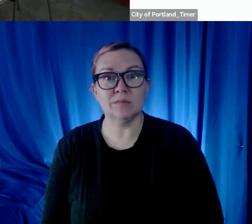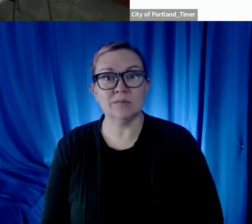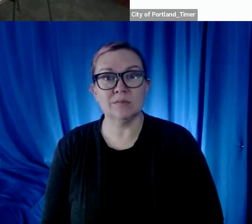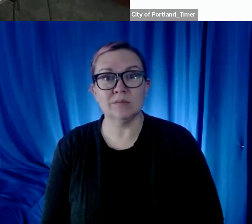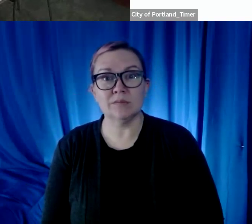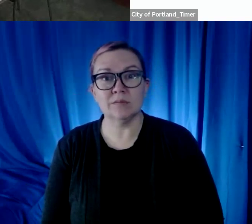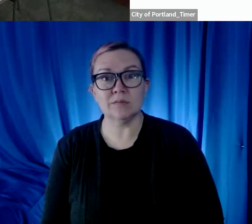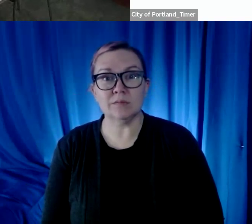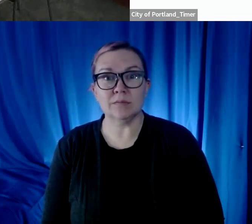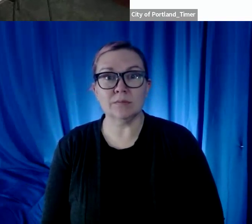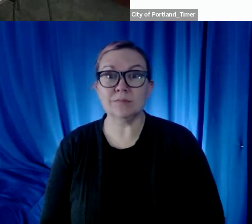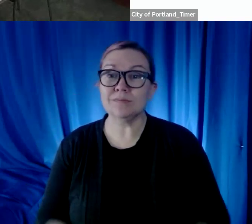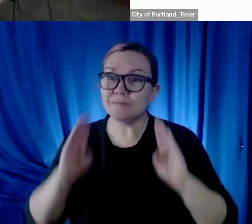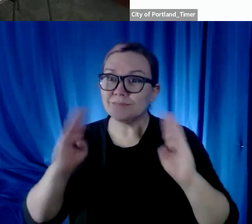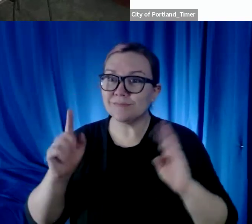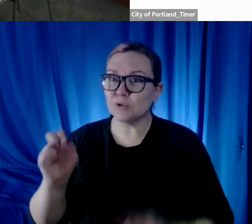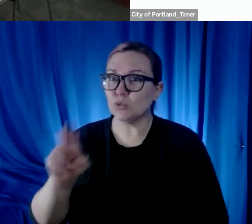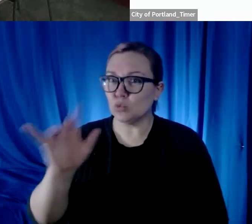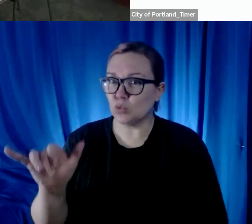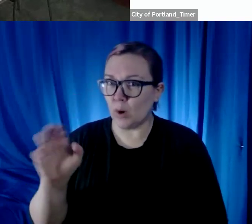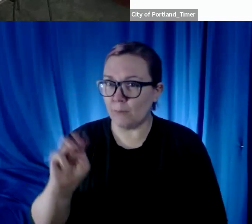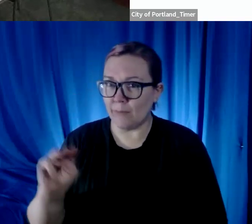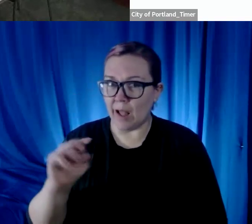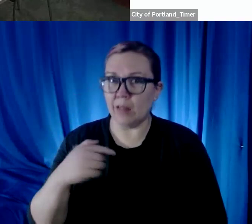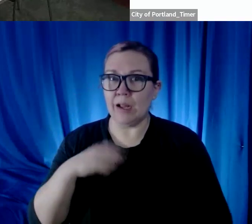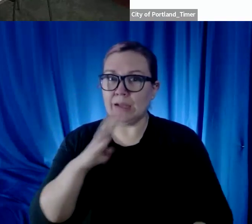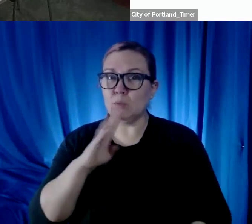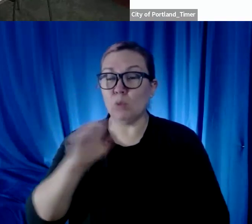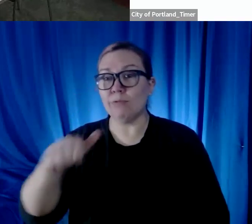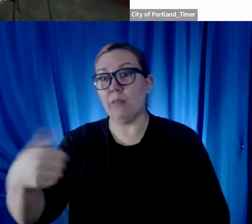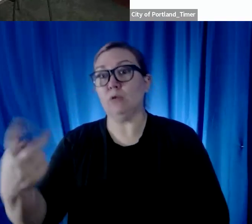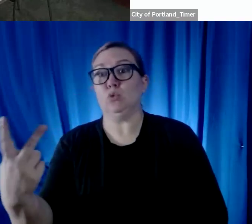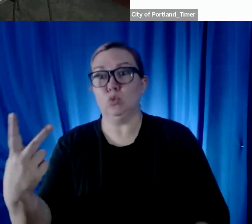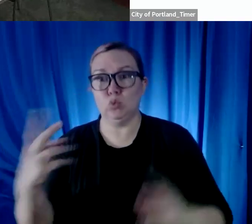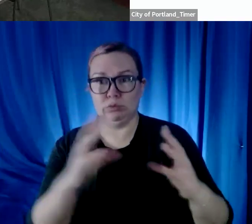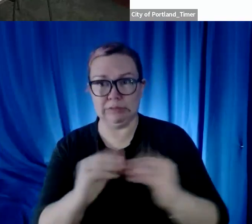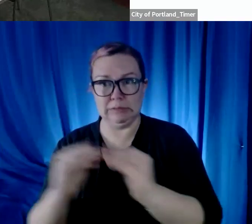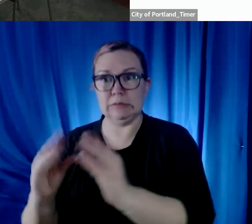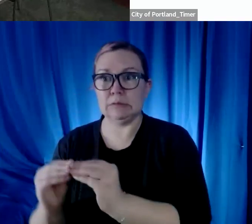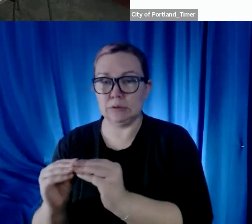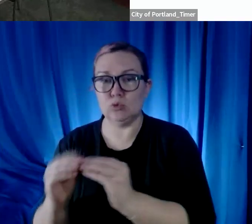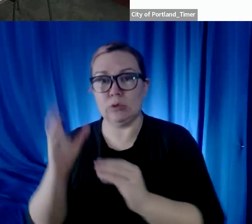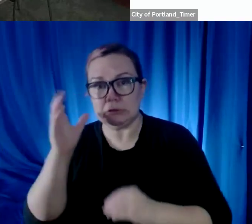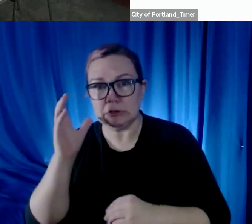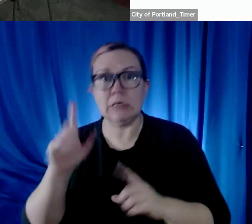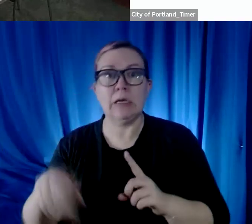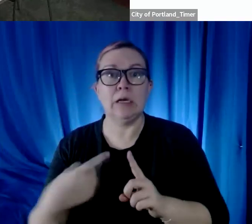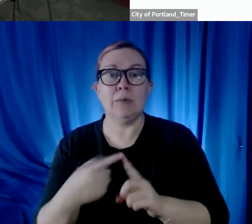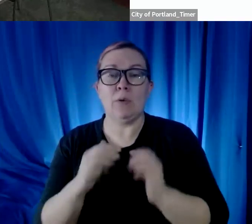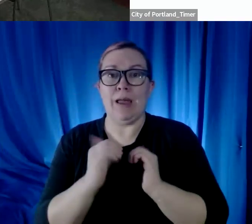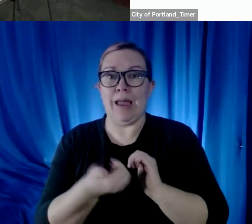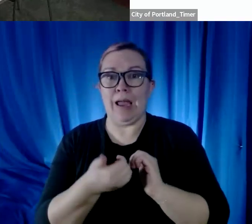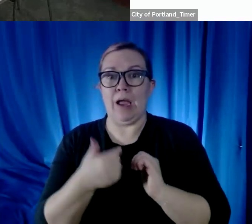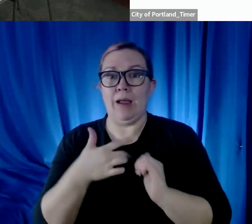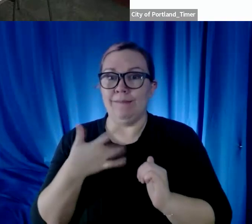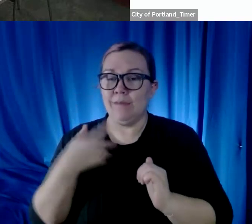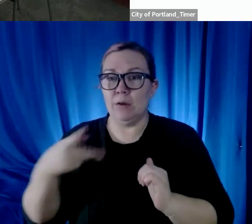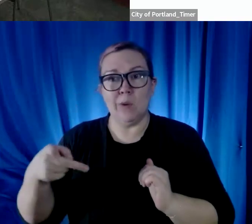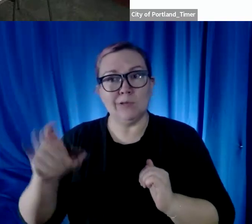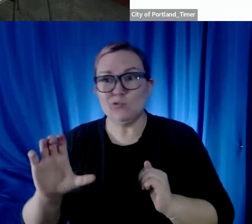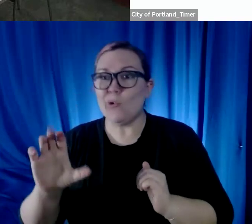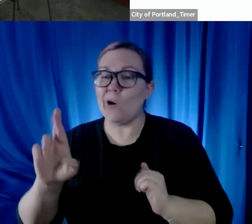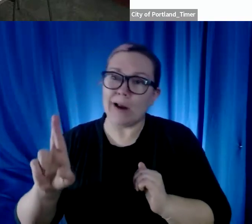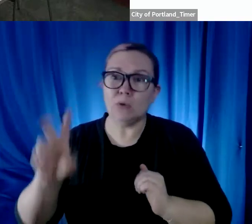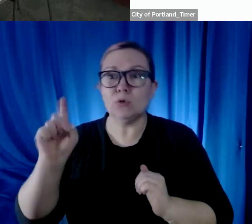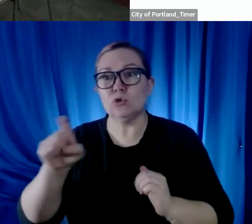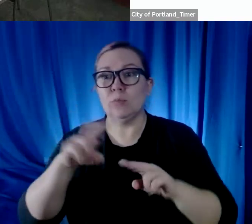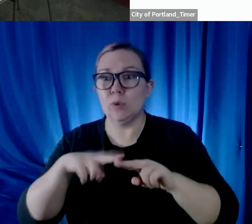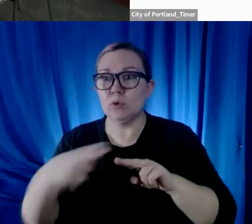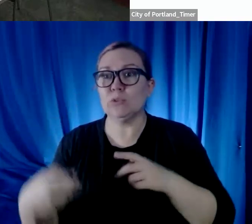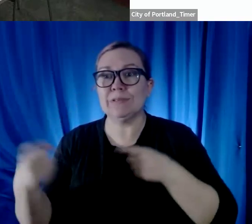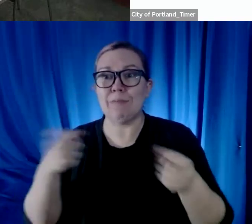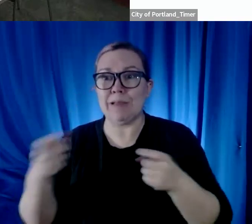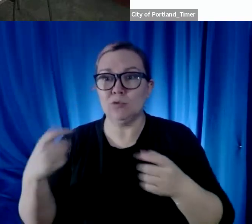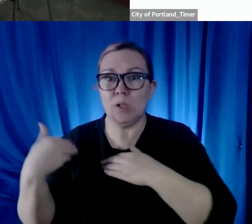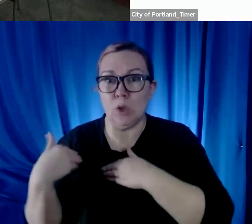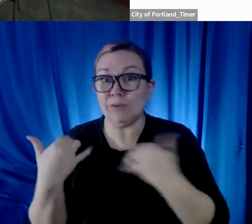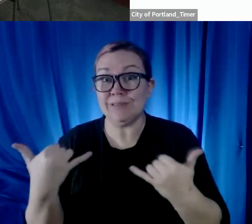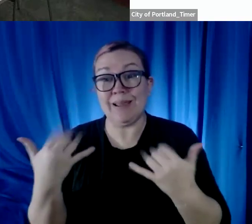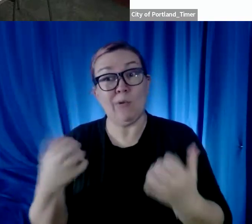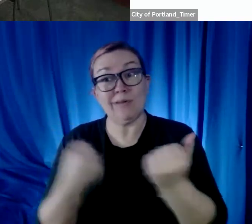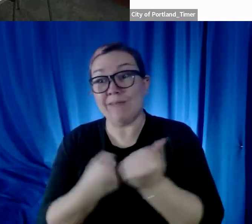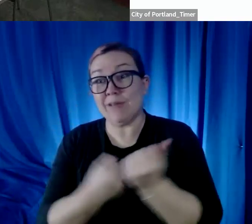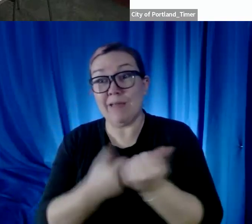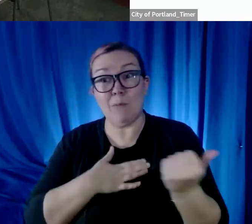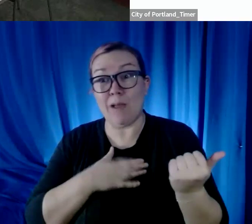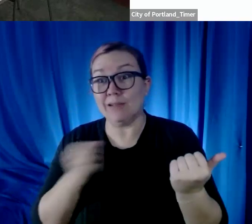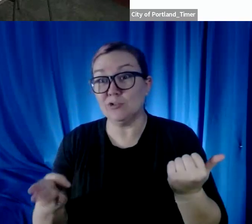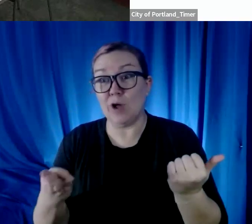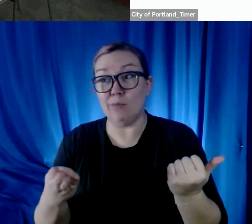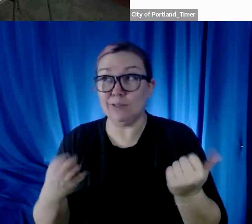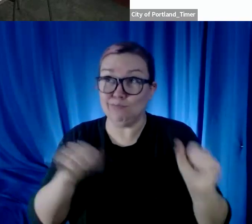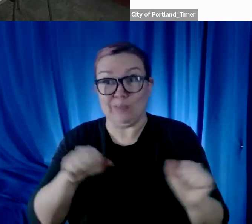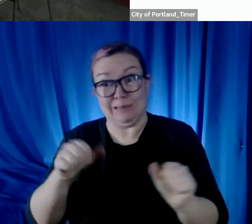Hi, my name is Tori Maurer. I spoke at the other two listening sessions about How I think that in parks and rec we should be reducing management bloat. Today, I want to advocate for my own job, which is on the chopping block.